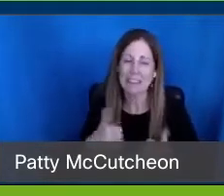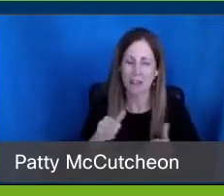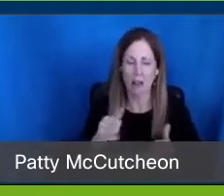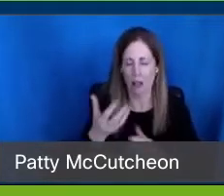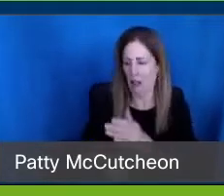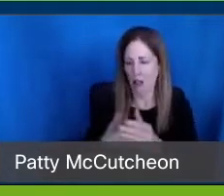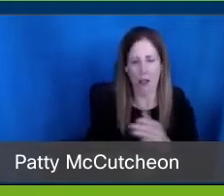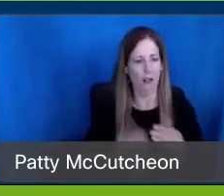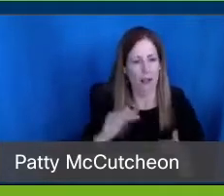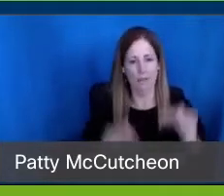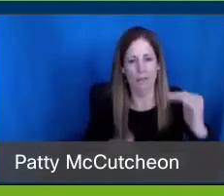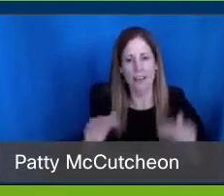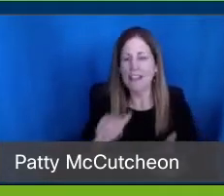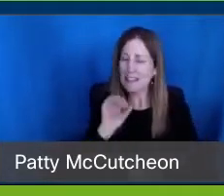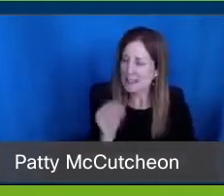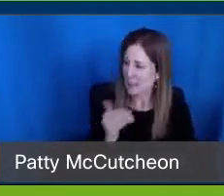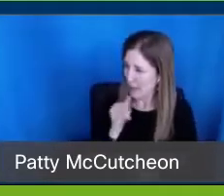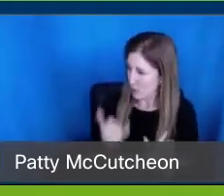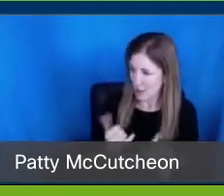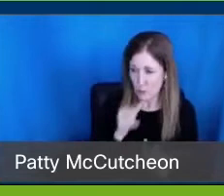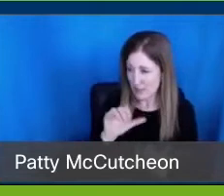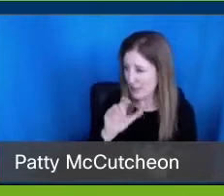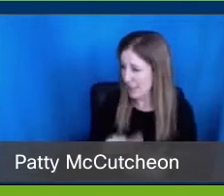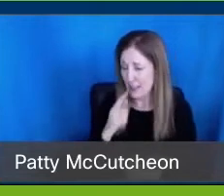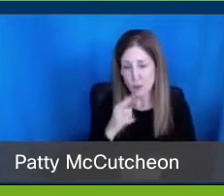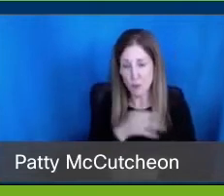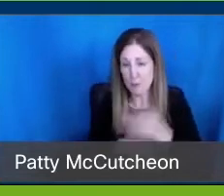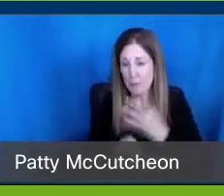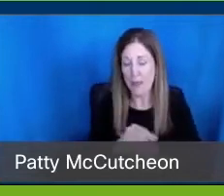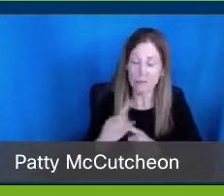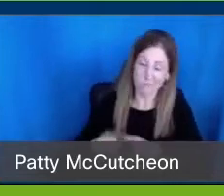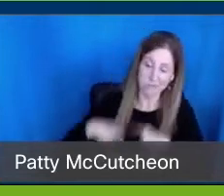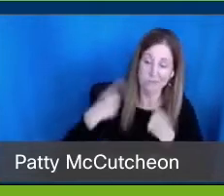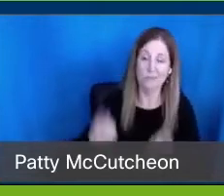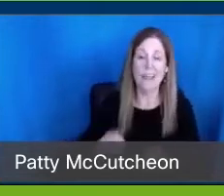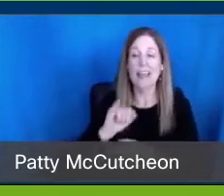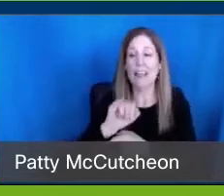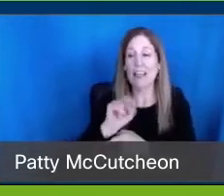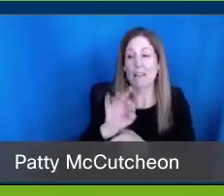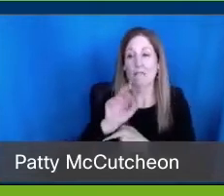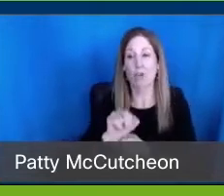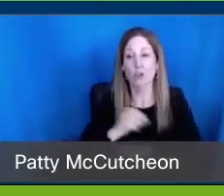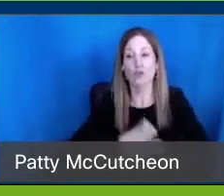to replace critical, long-standing infrastructure, Moving on, Accessibility Awareness Day--